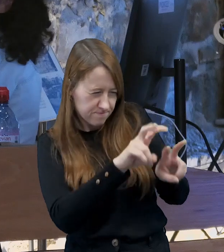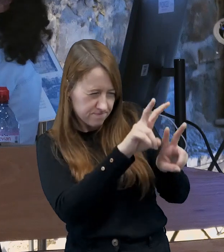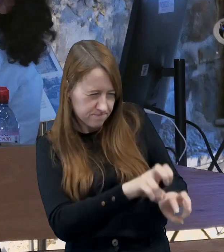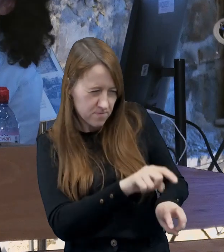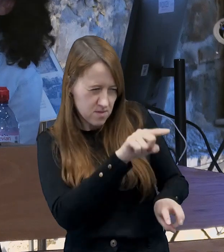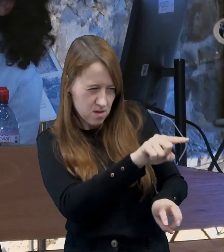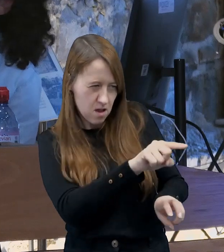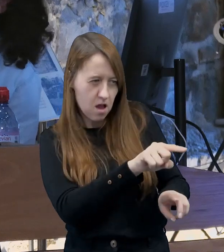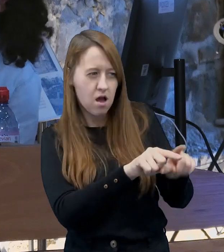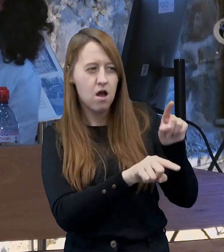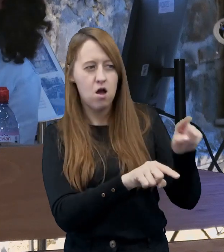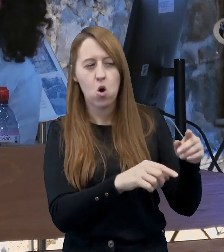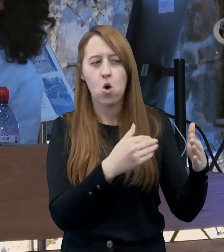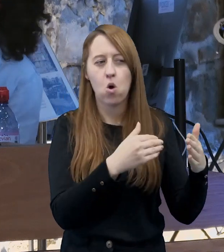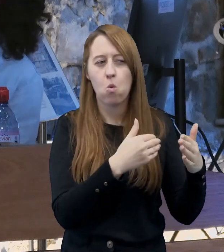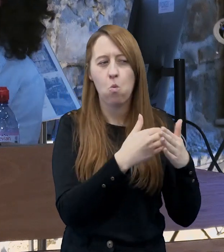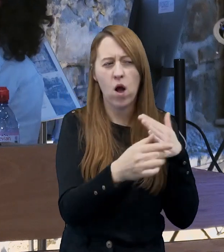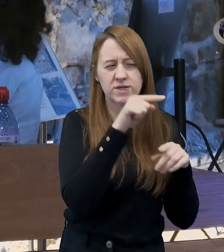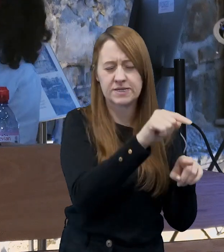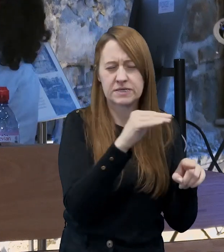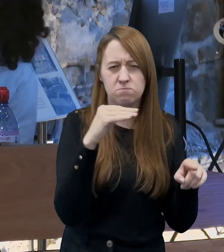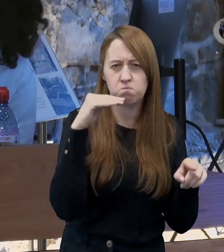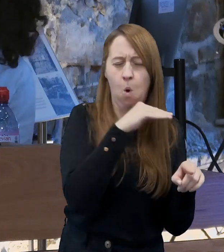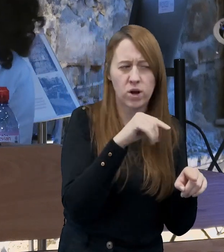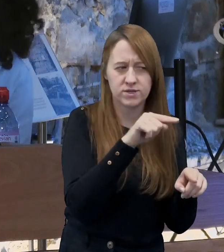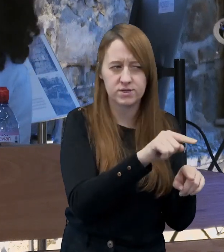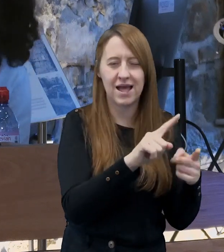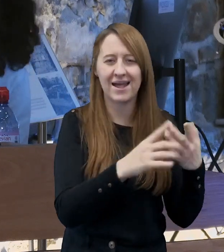significance this plaster cast had and the links to the bronze.